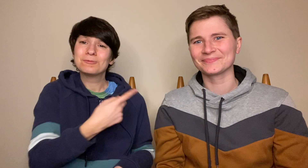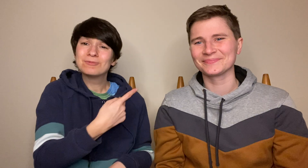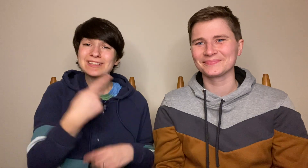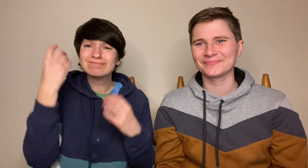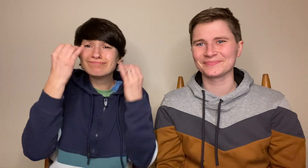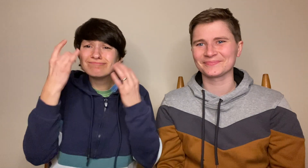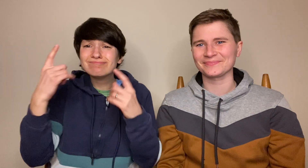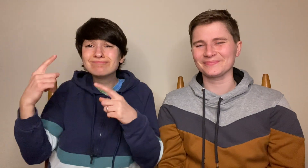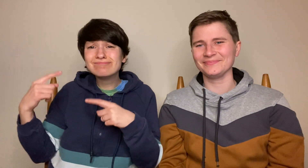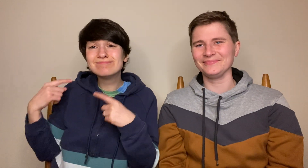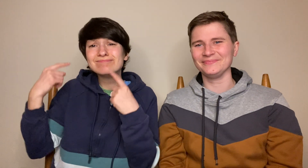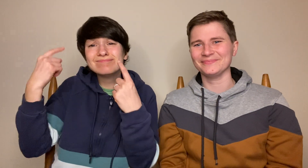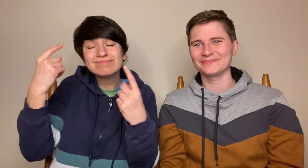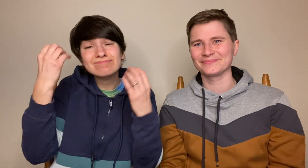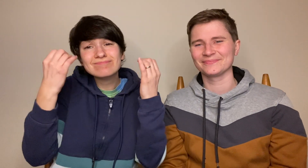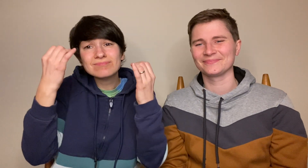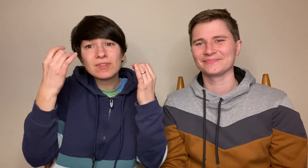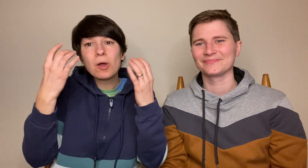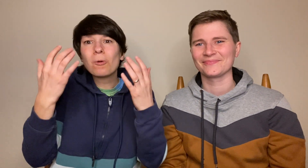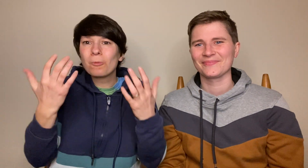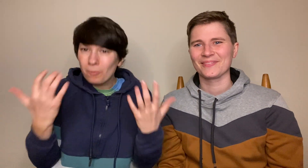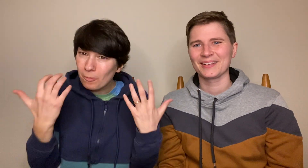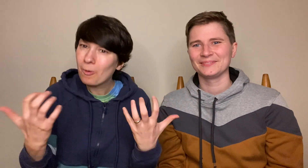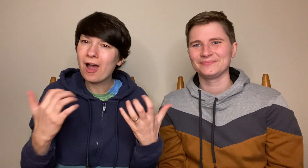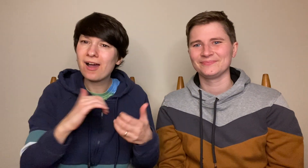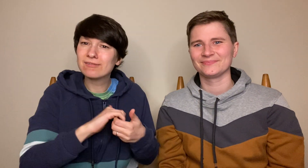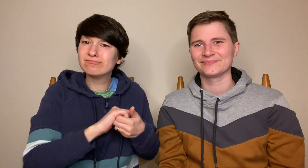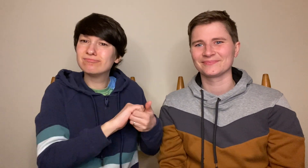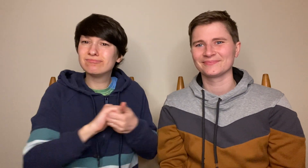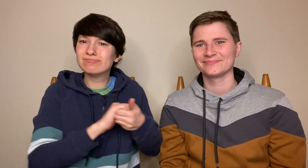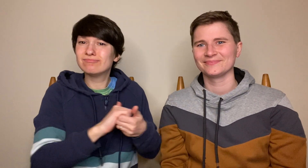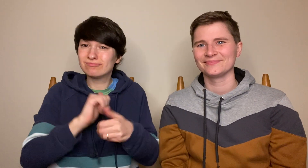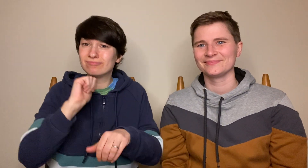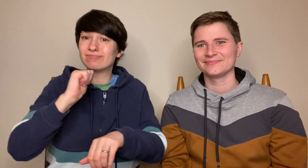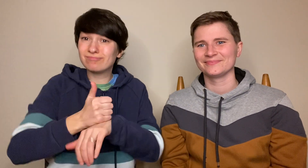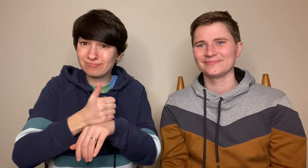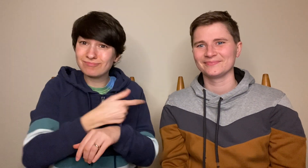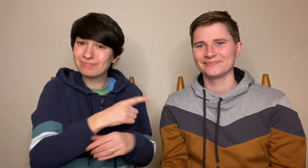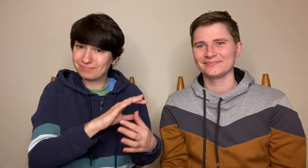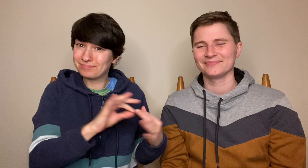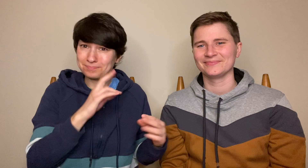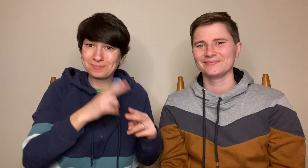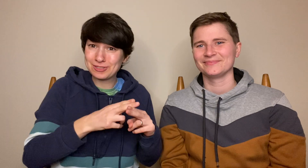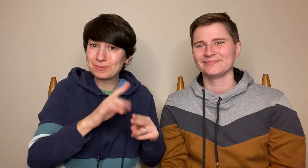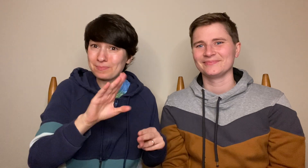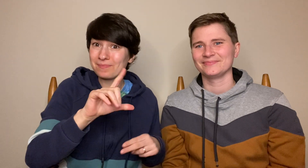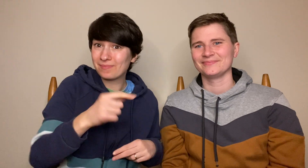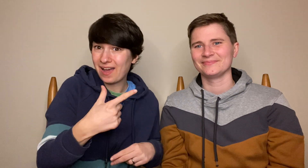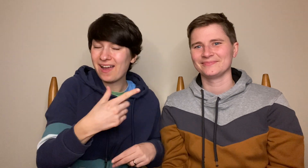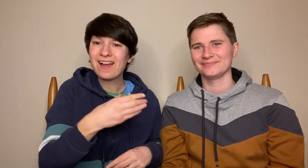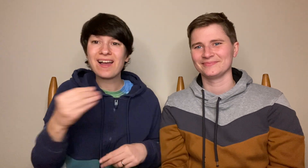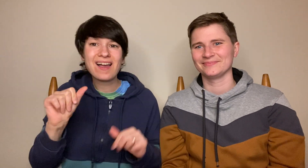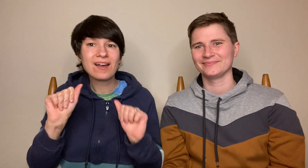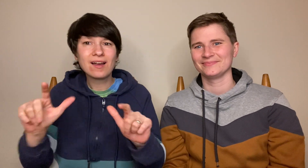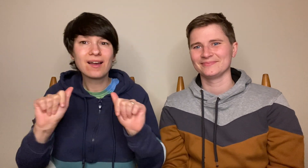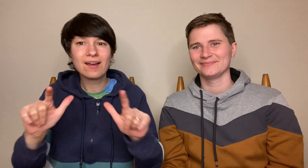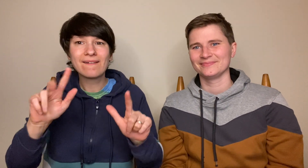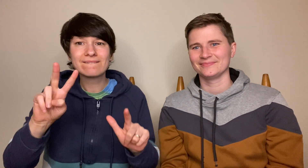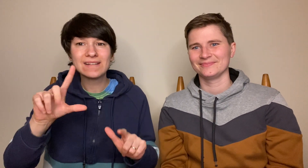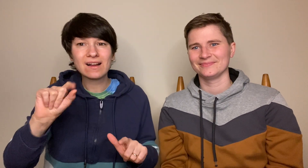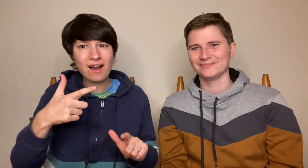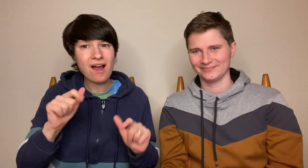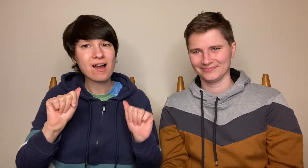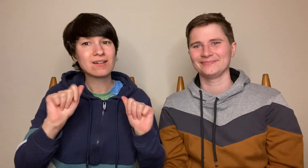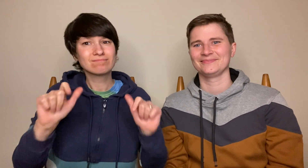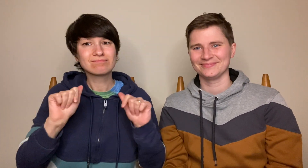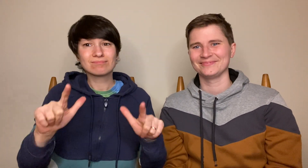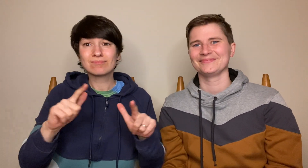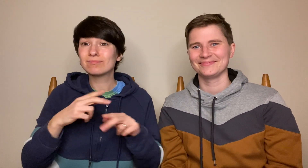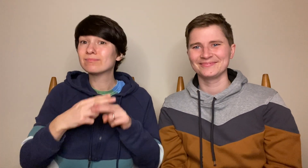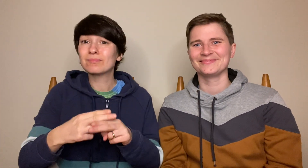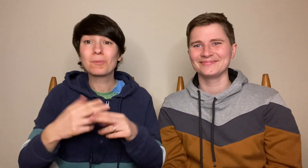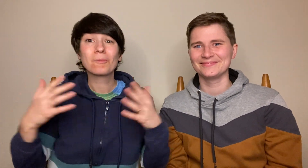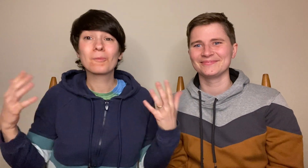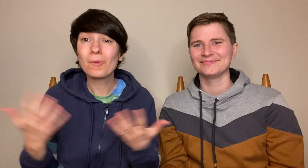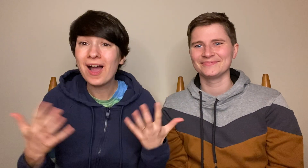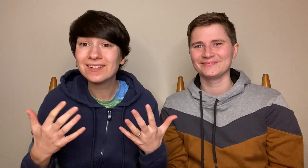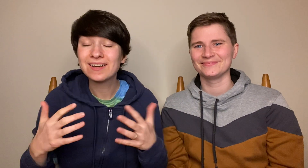We've been collaborating on putting together a new blog/vlog series called,